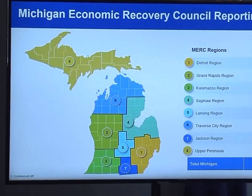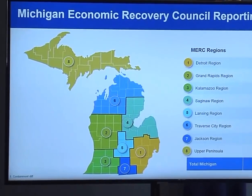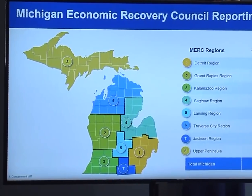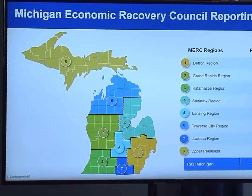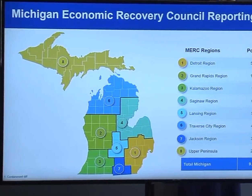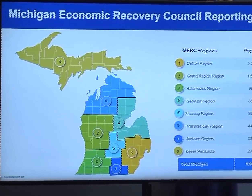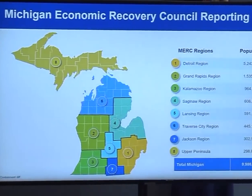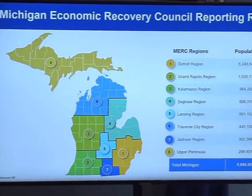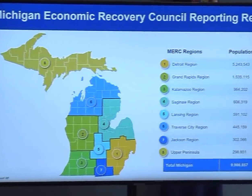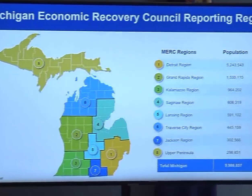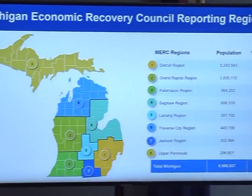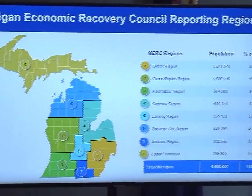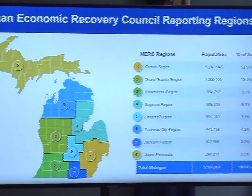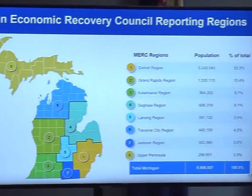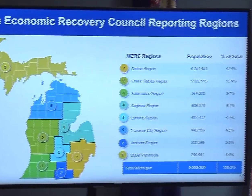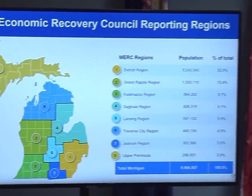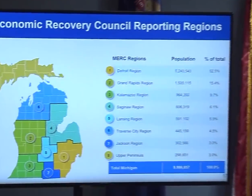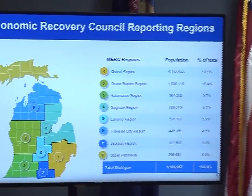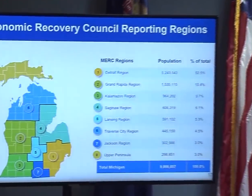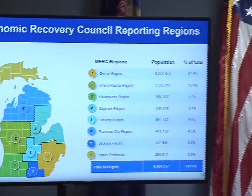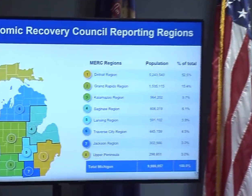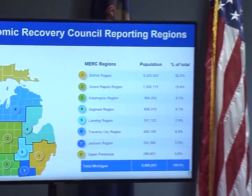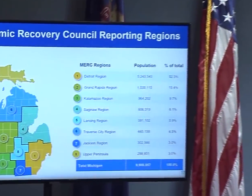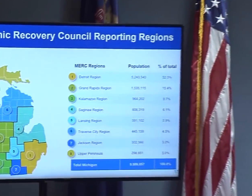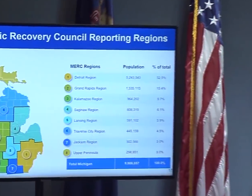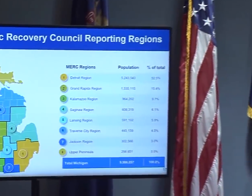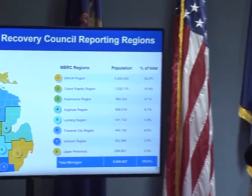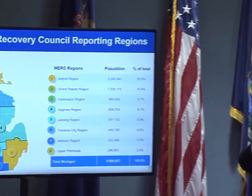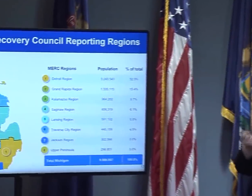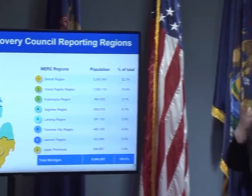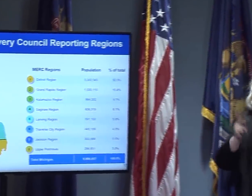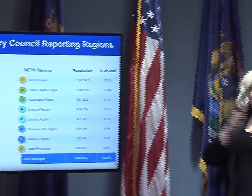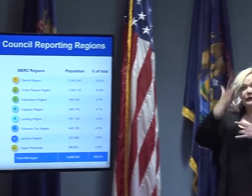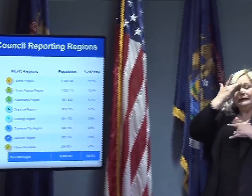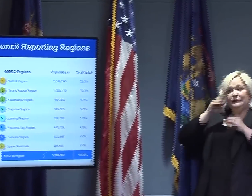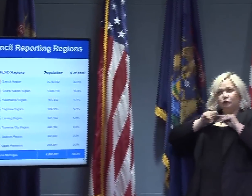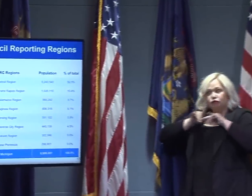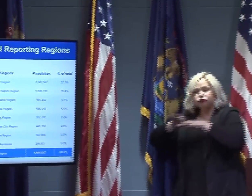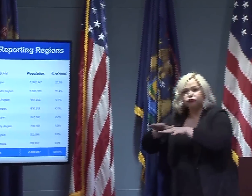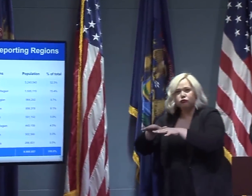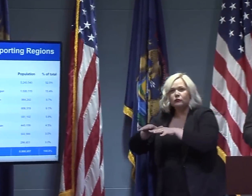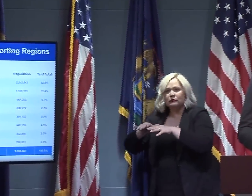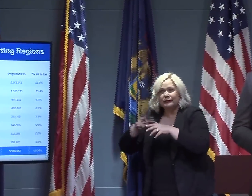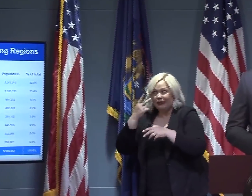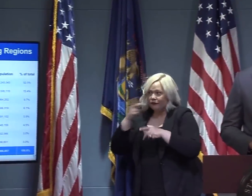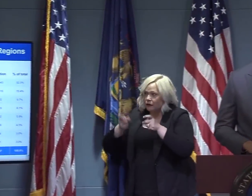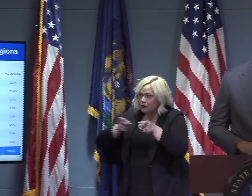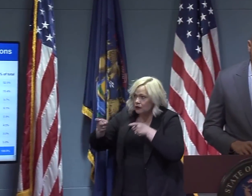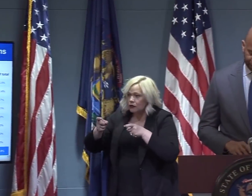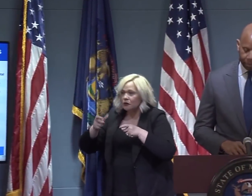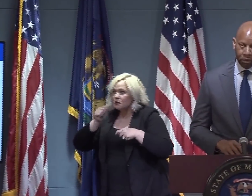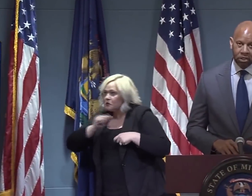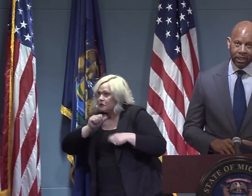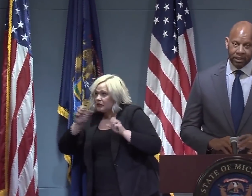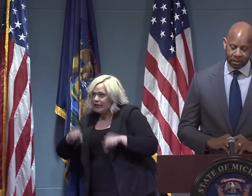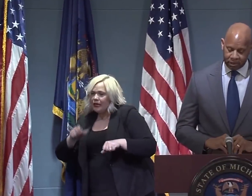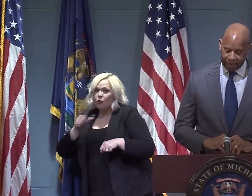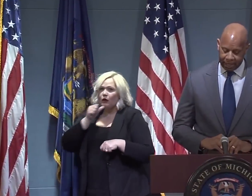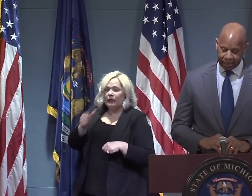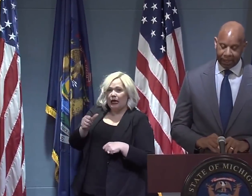NATURE OF HOSPITAL SYSTEMS LIKE MY OWN AND THEIR CAPACITY TO DEAL WITH A COVID 19 OUT BREAK VARIES SIGNIFICANTLY ACROSS